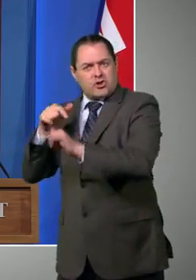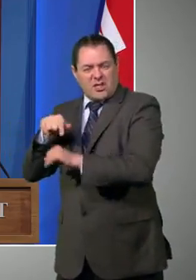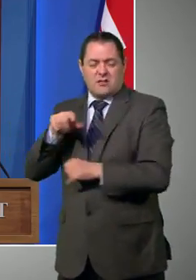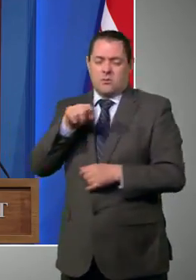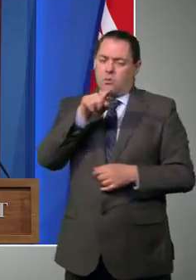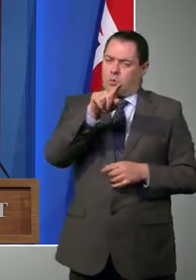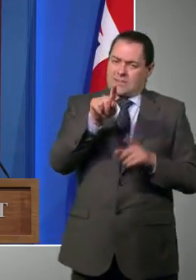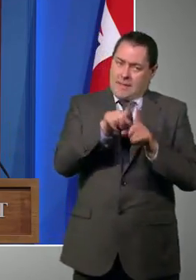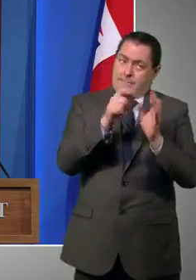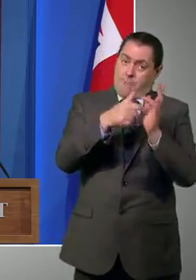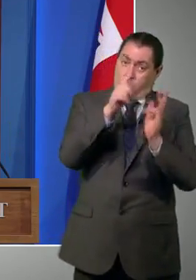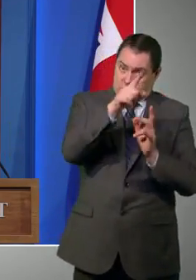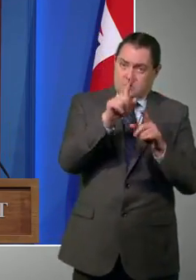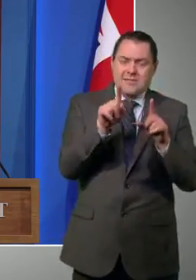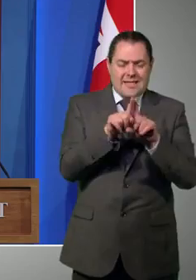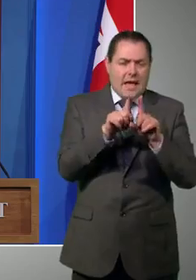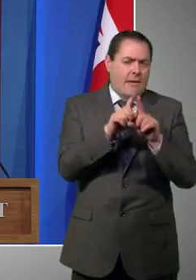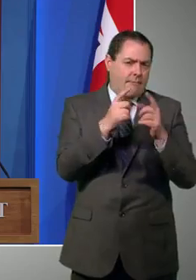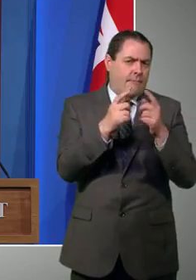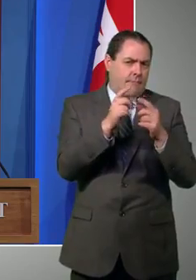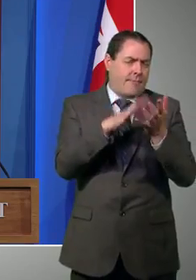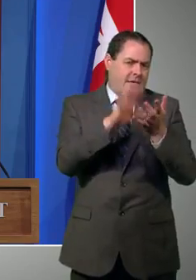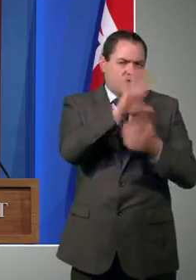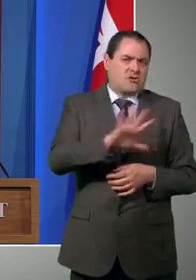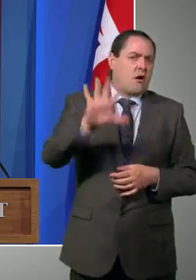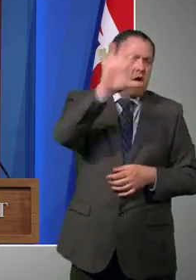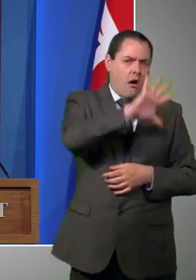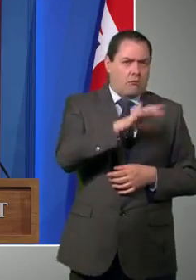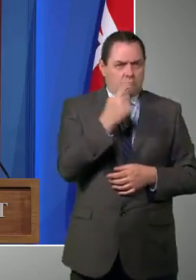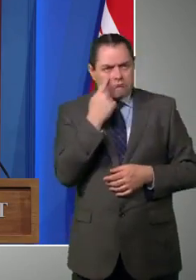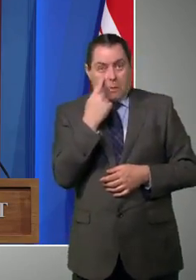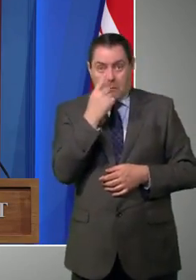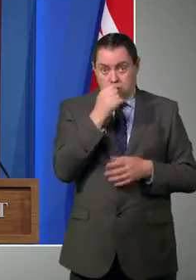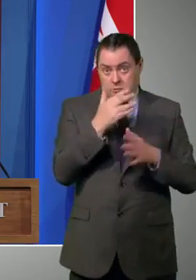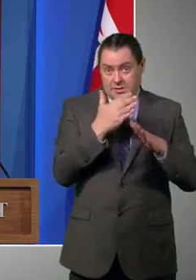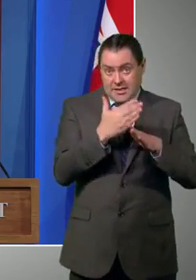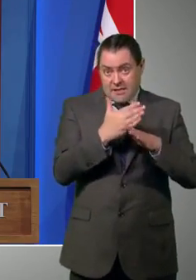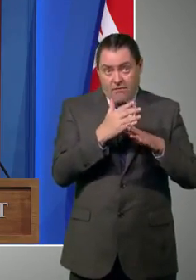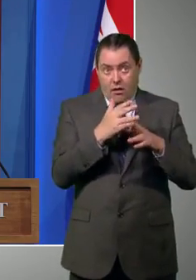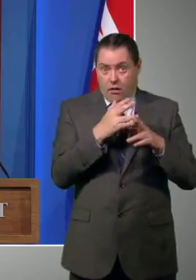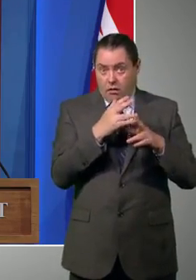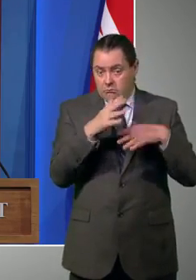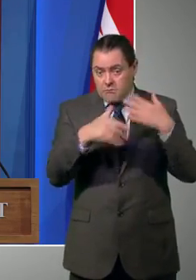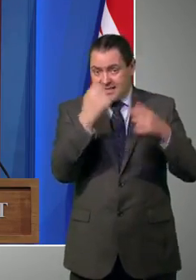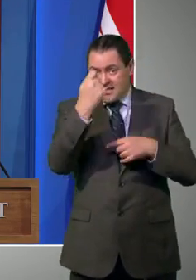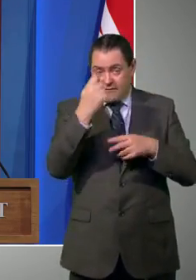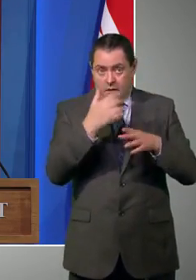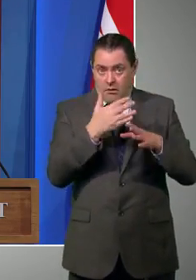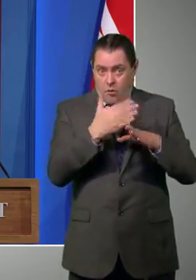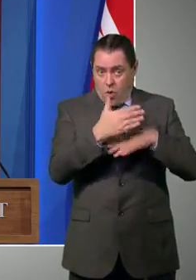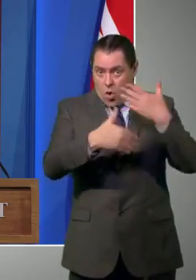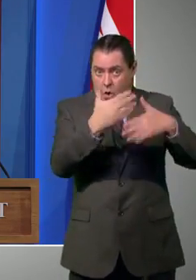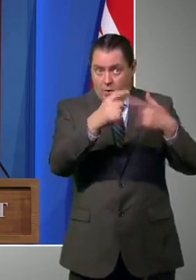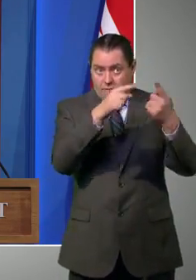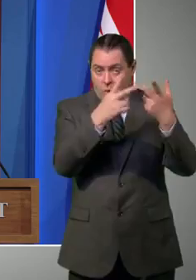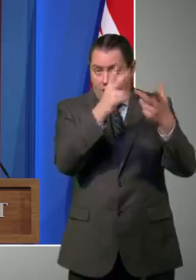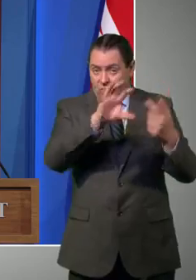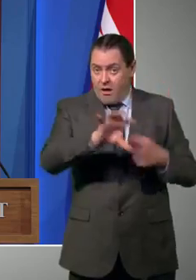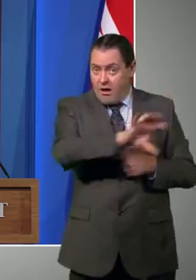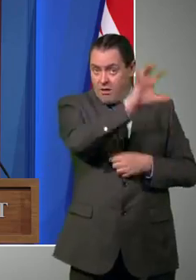see how we can support them. but the data at the. It is and